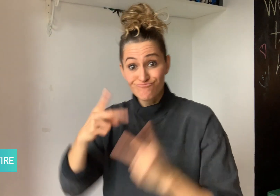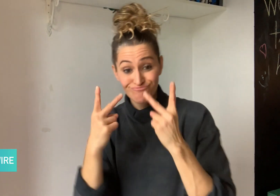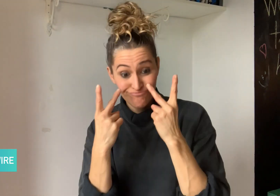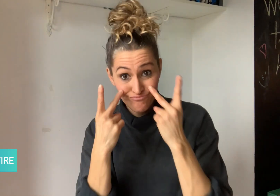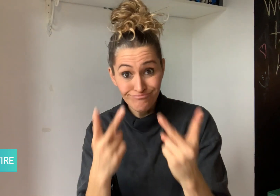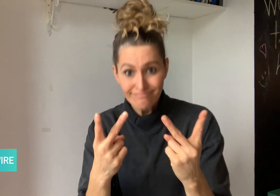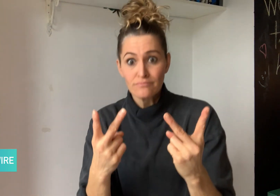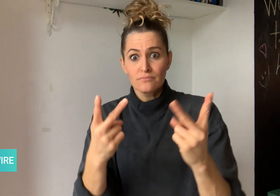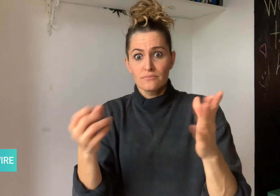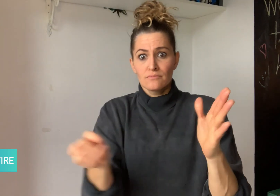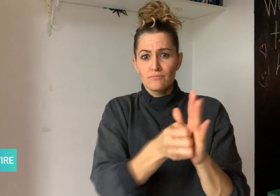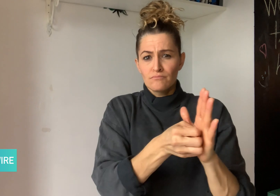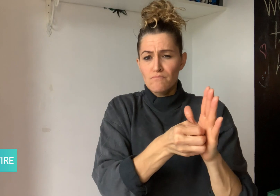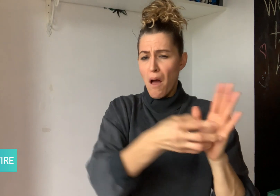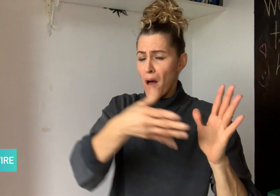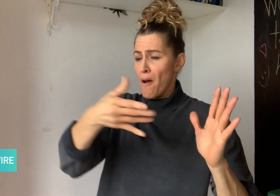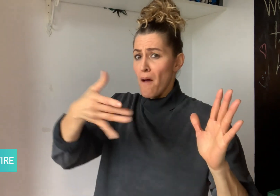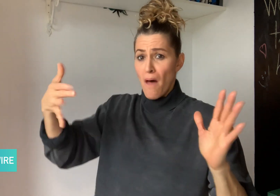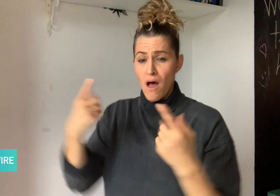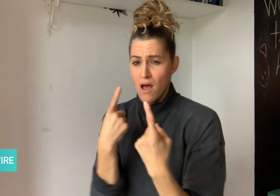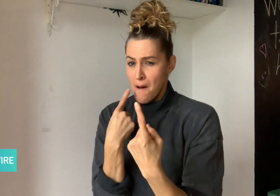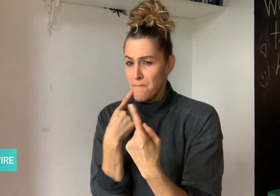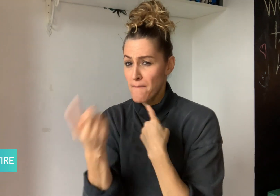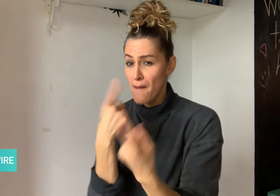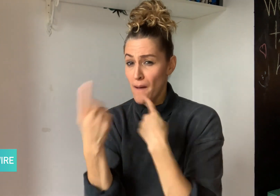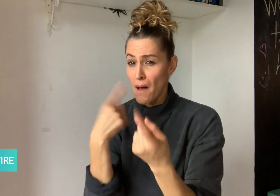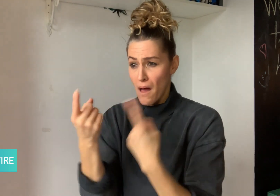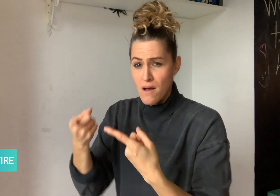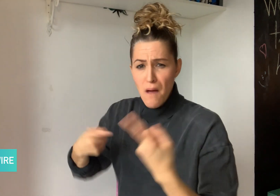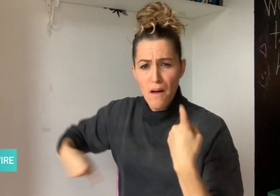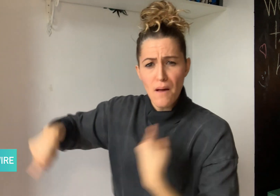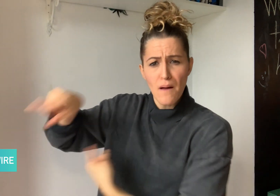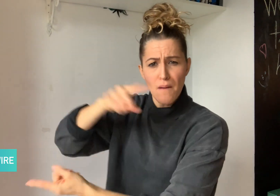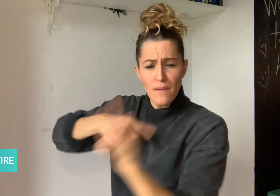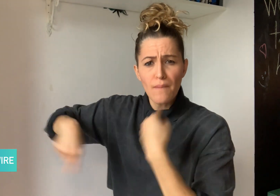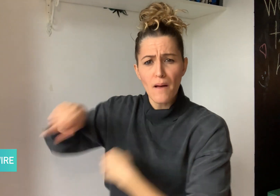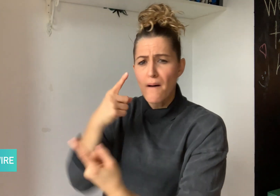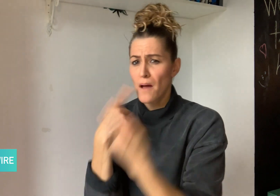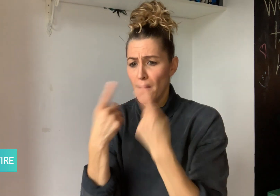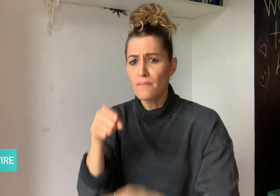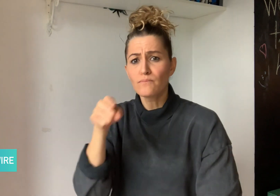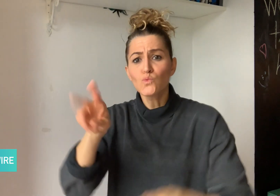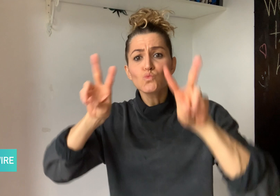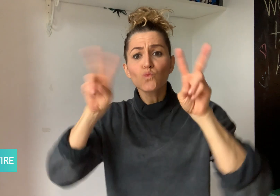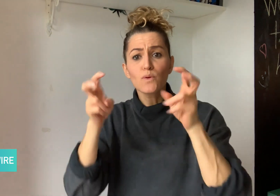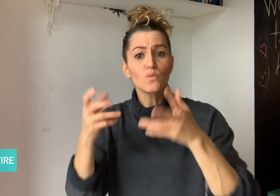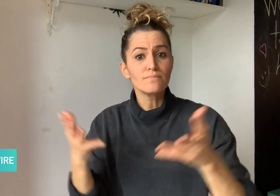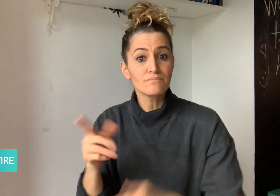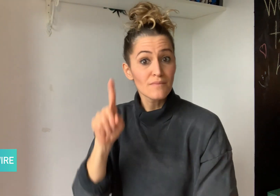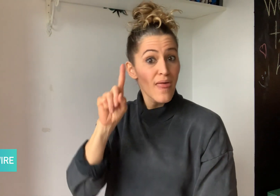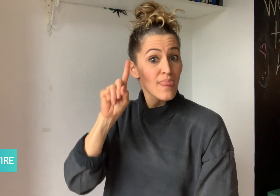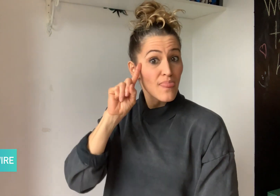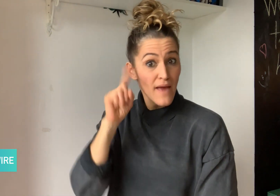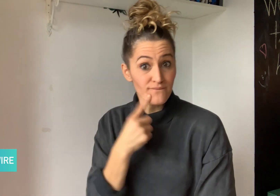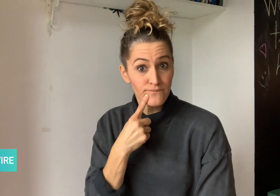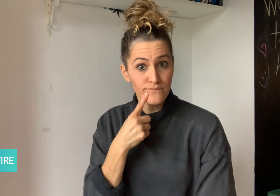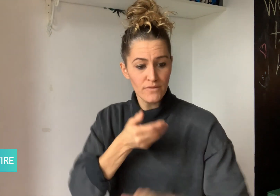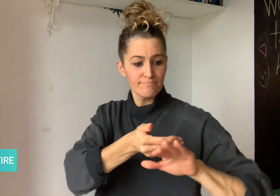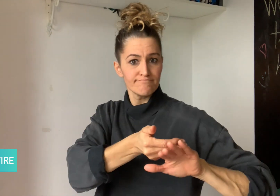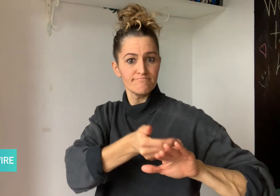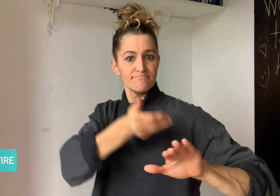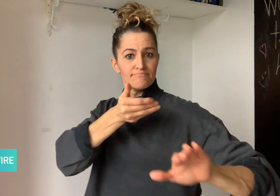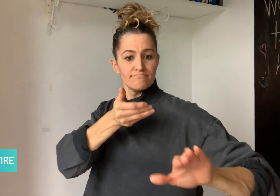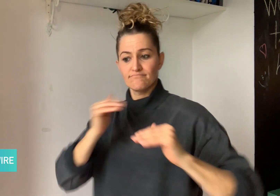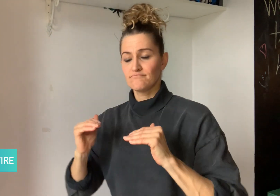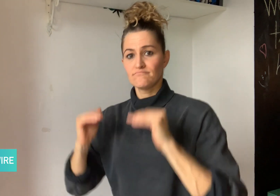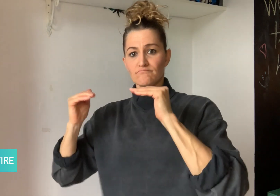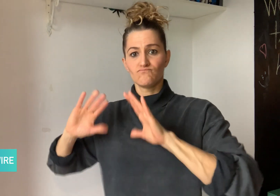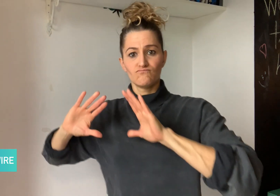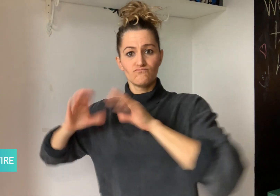within the Deaf community about Deaf elites. What does elitism mean?